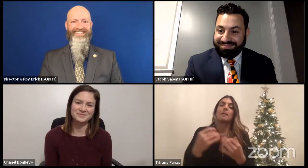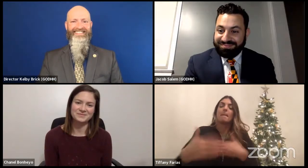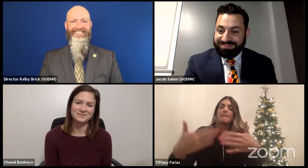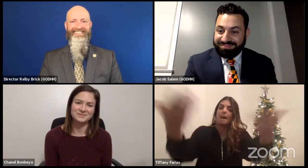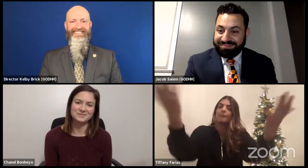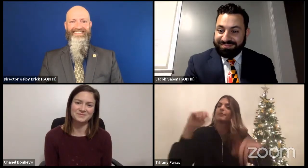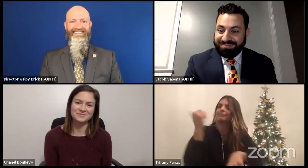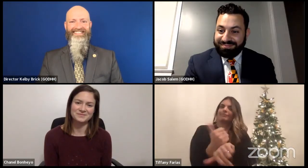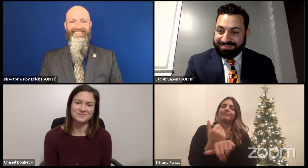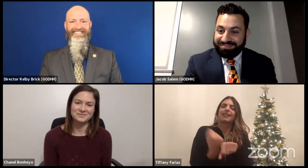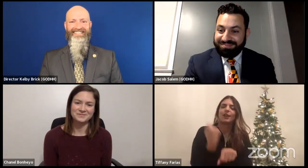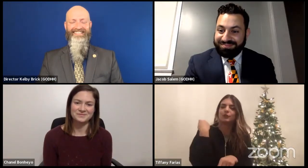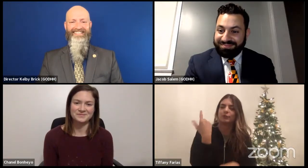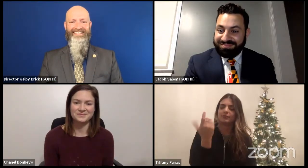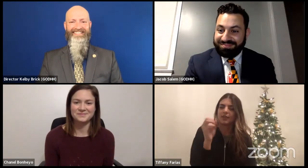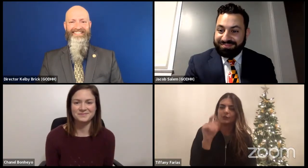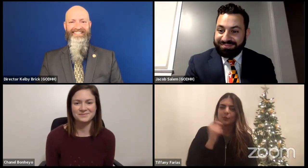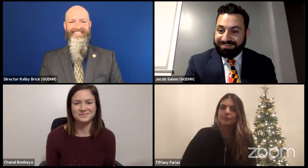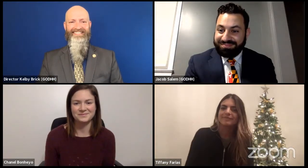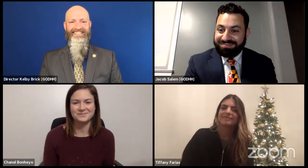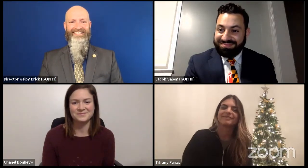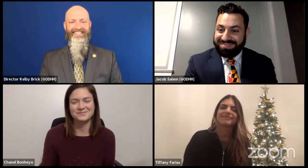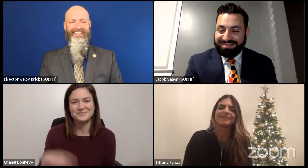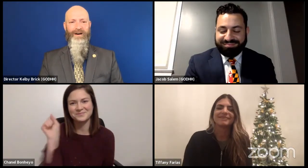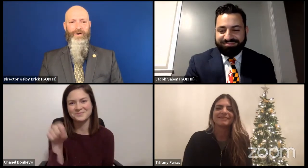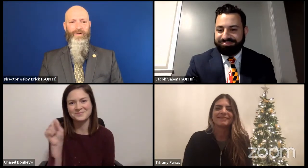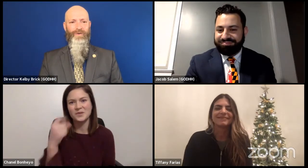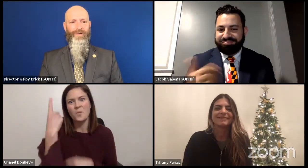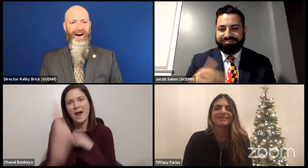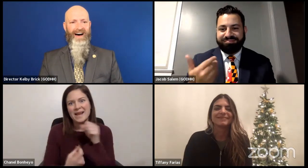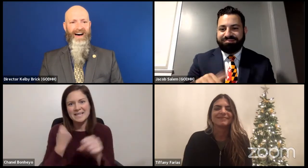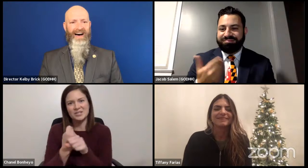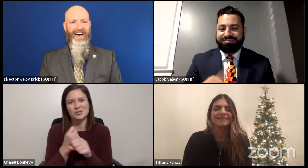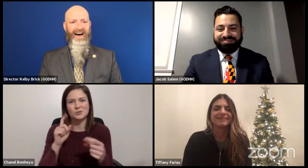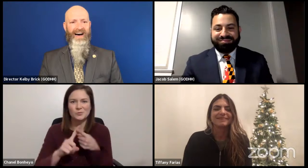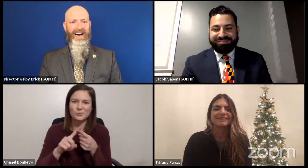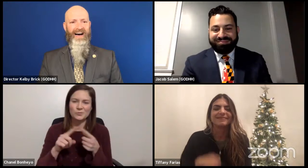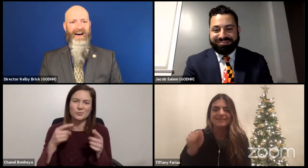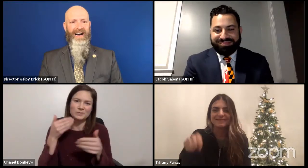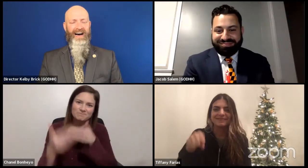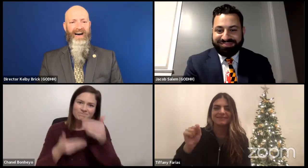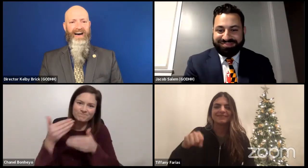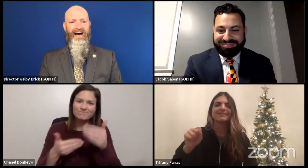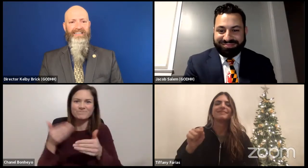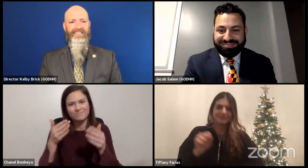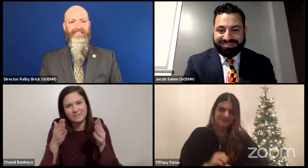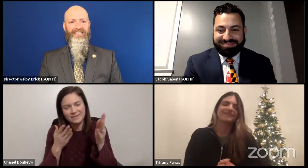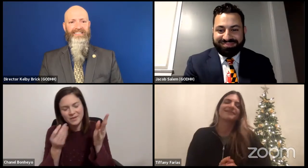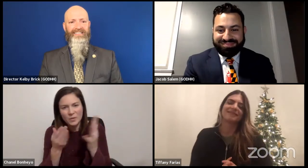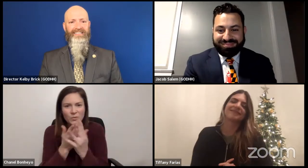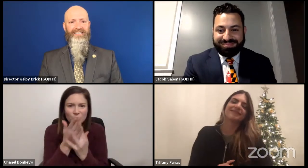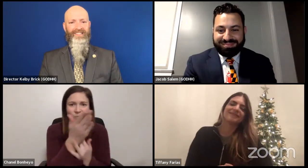exciting and our project last October came to fruition, yes. It took one year to go through